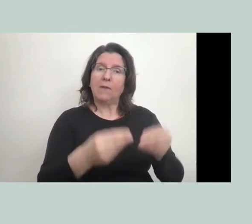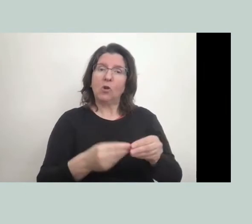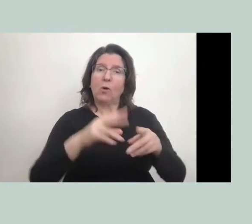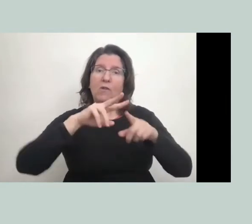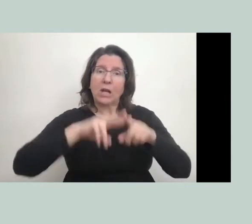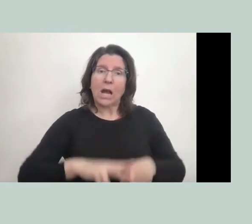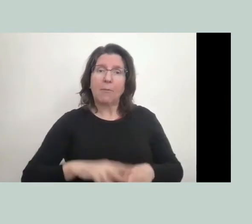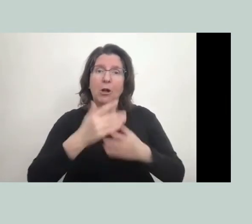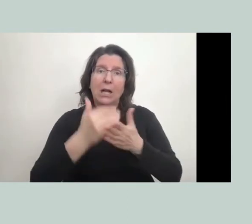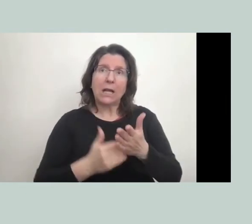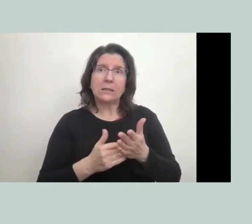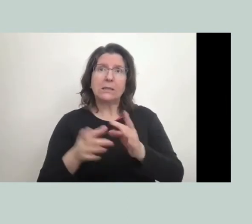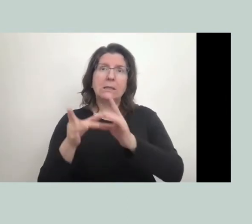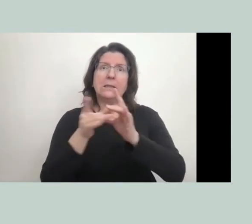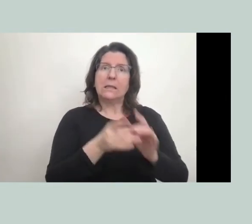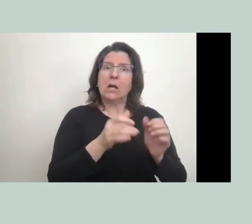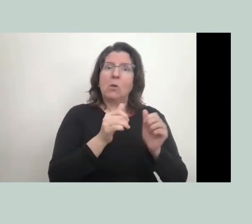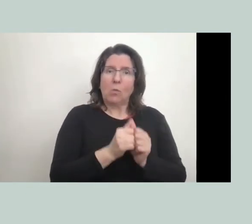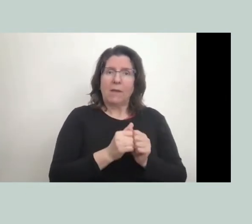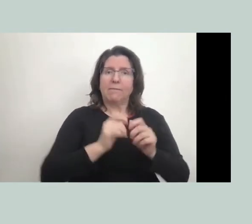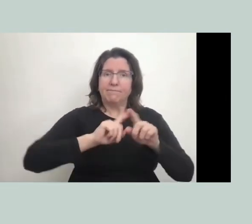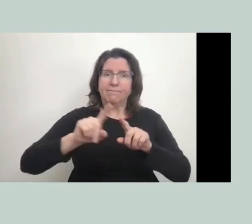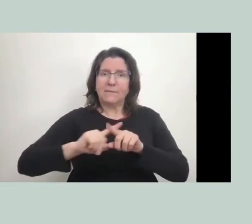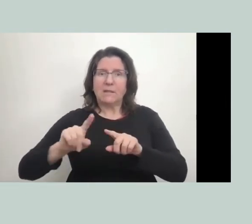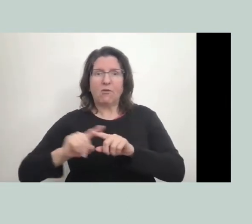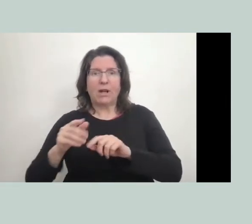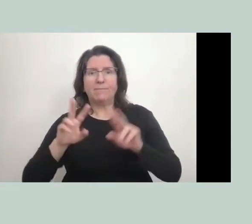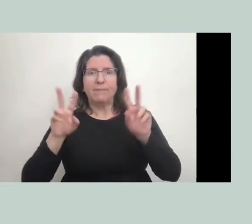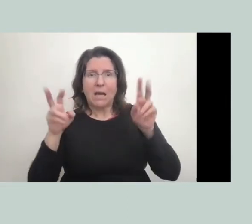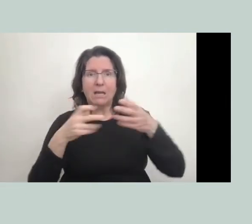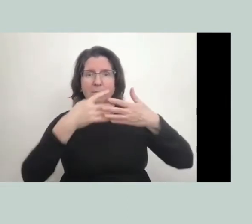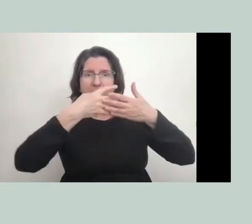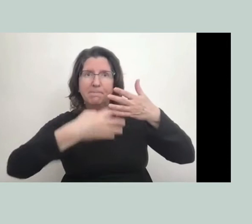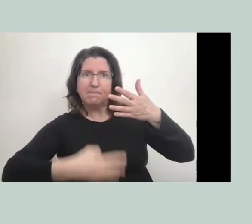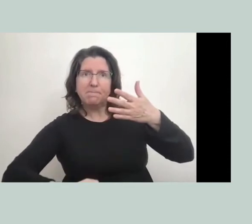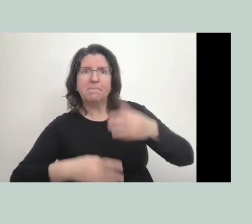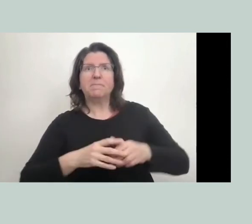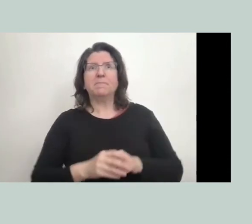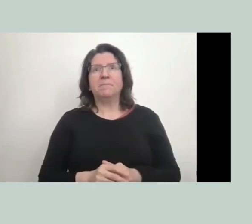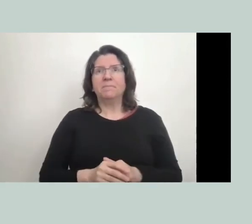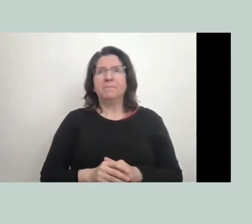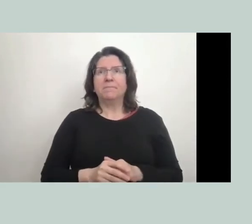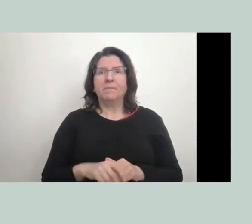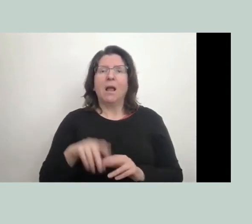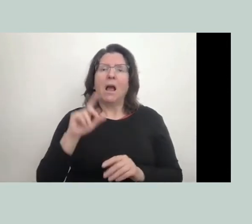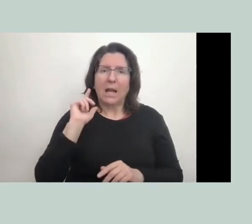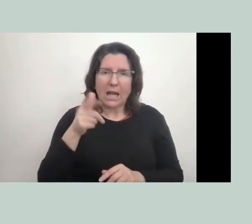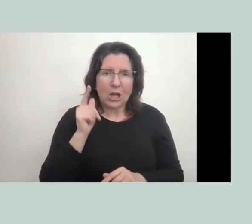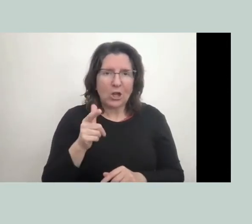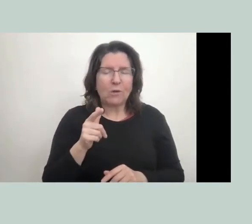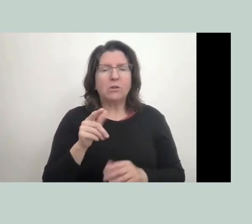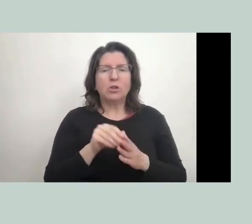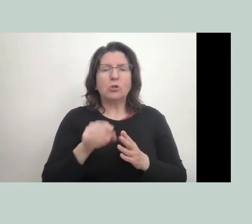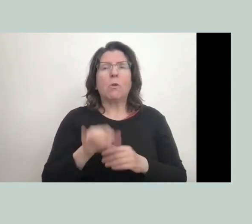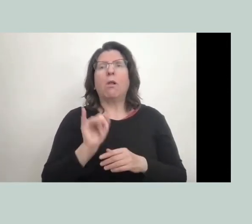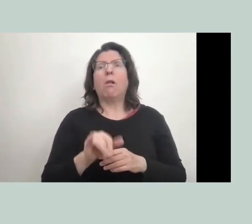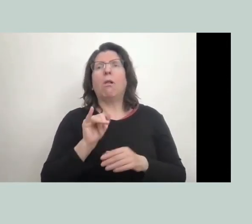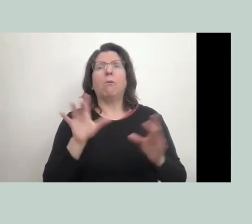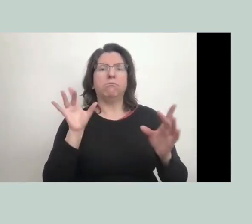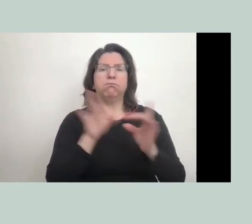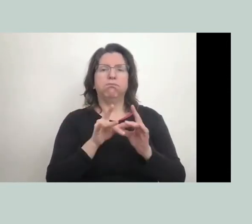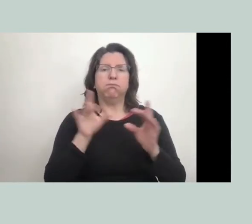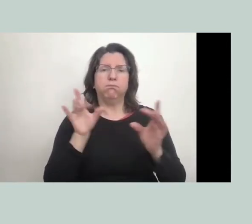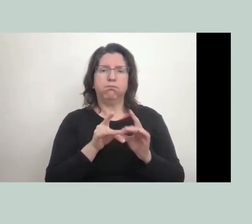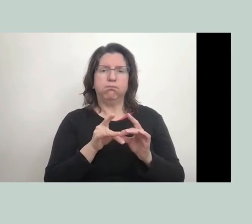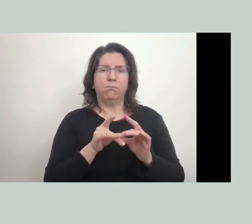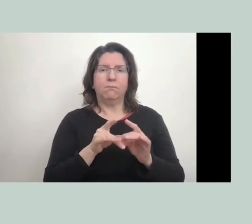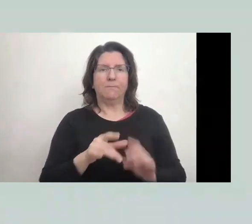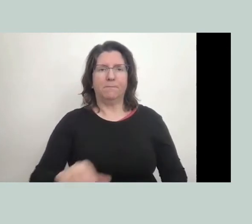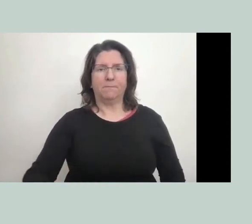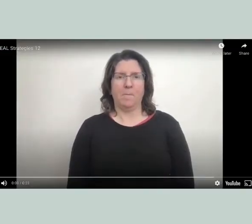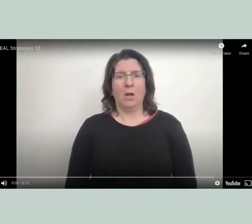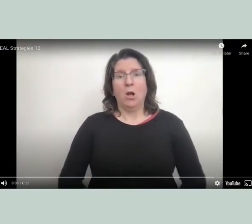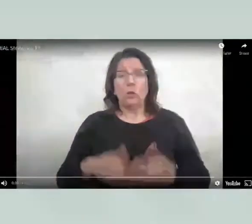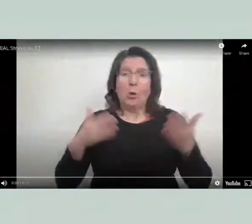By covering vocabulary items, in advance, it helps students to later identify and make connections to the text they're reading.